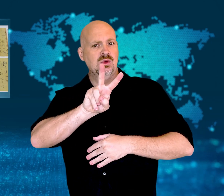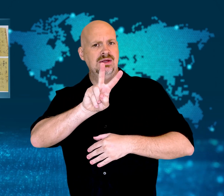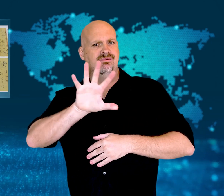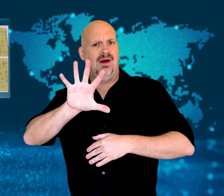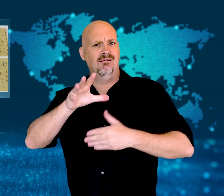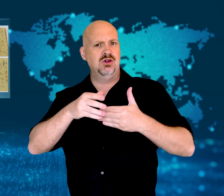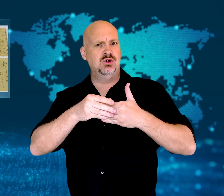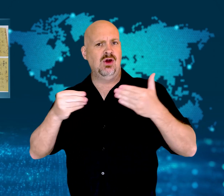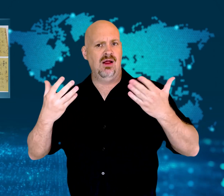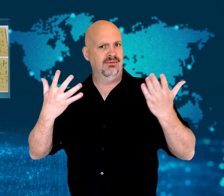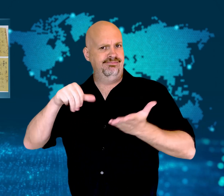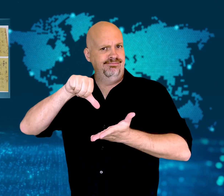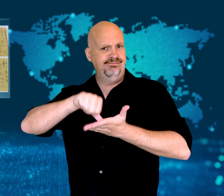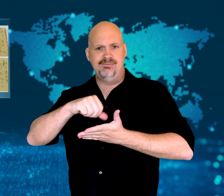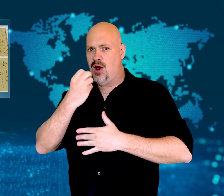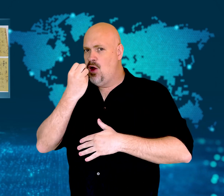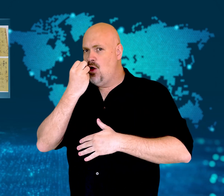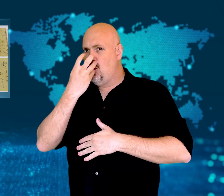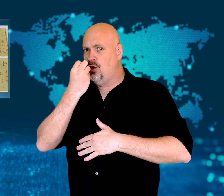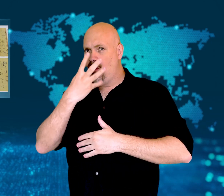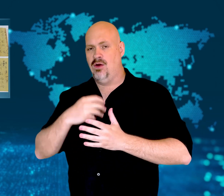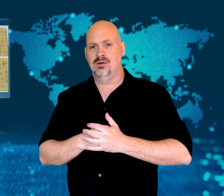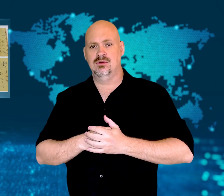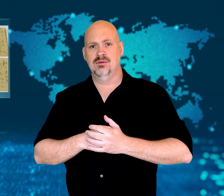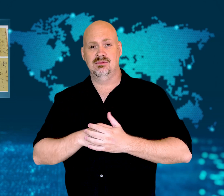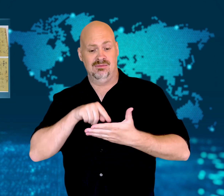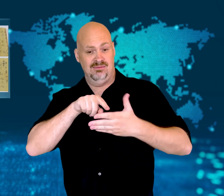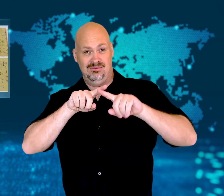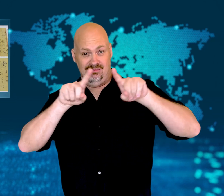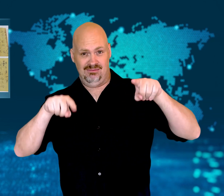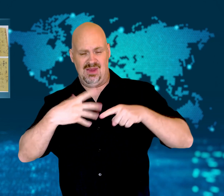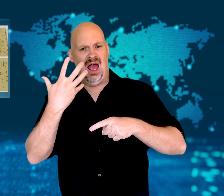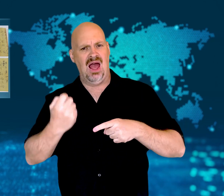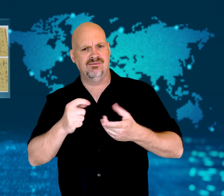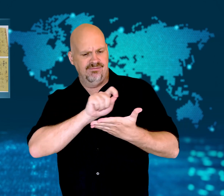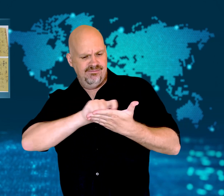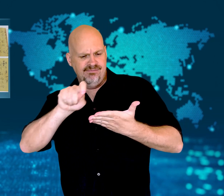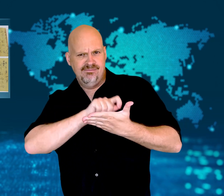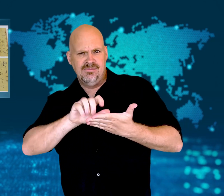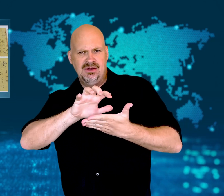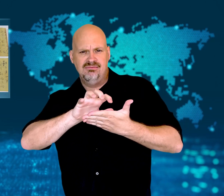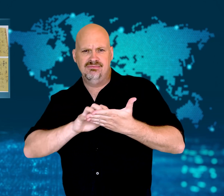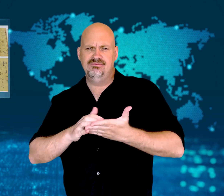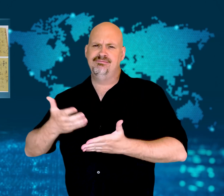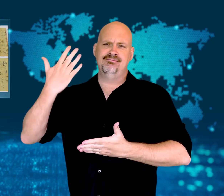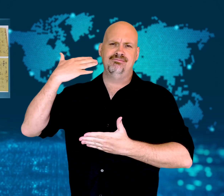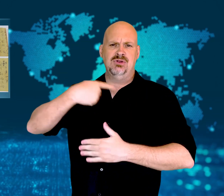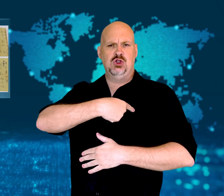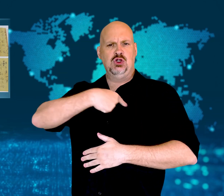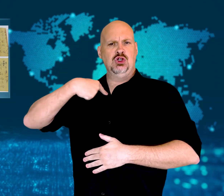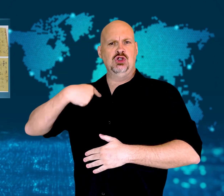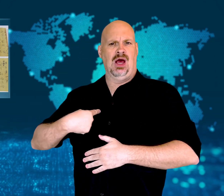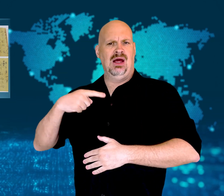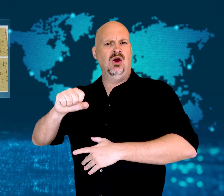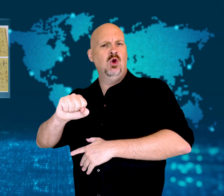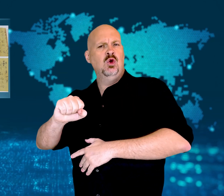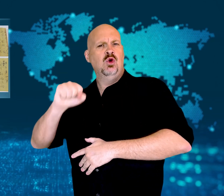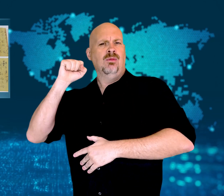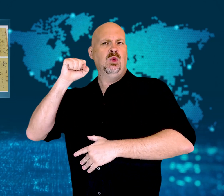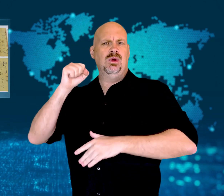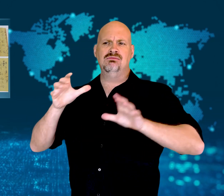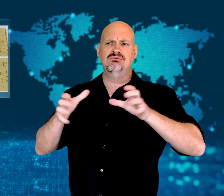The scroll was written in calligraphy by a former Chinese communist leader